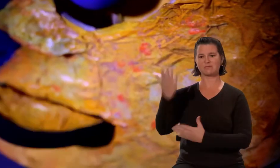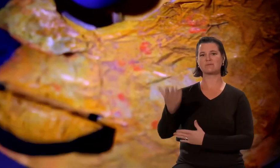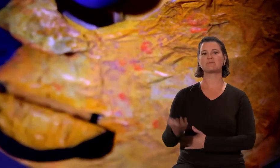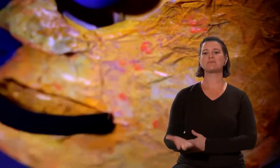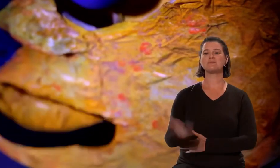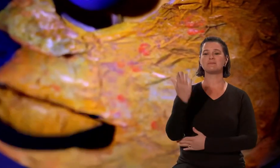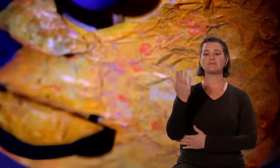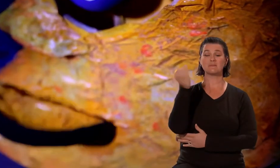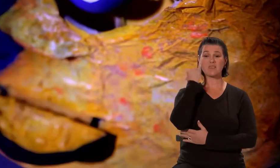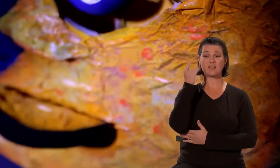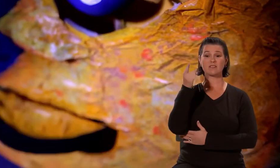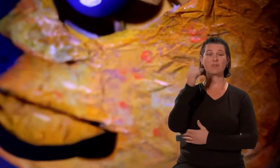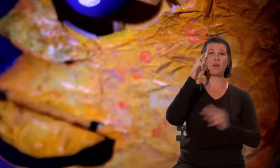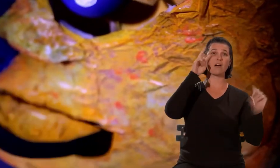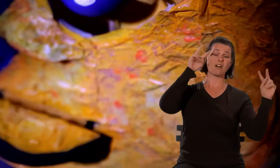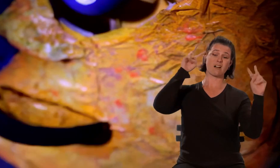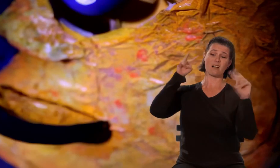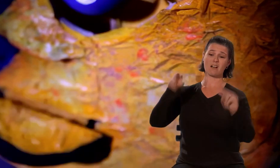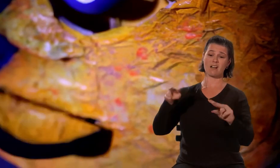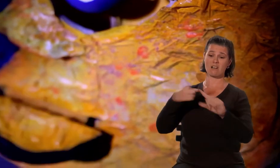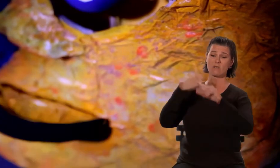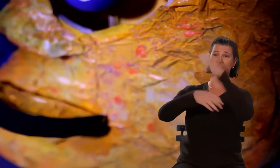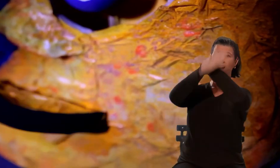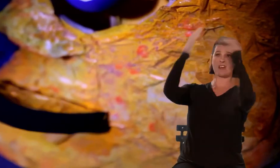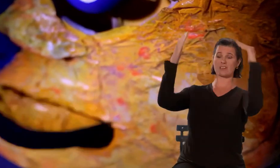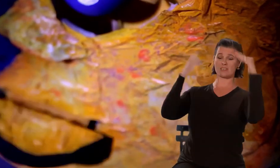If you look down from heaven You'd see what I see